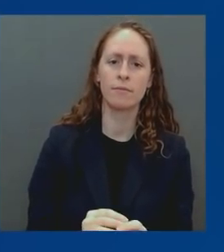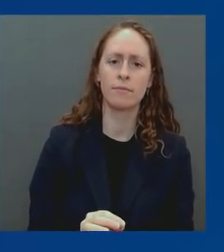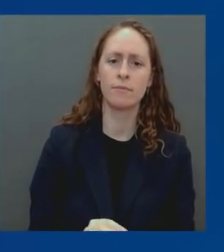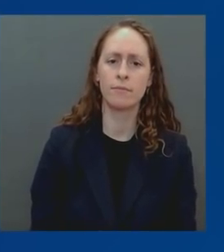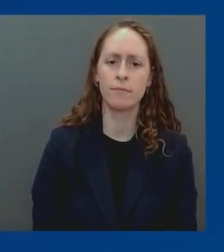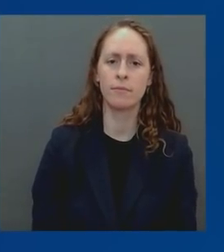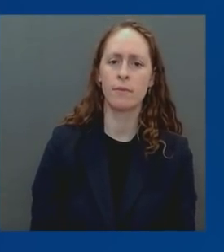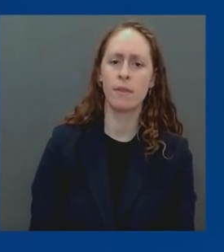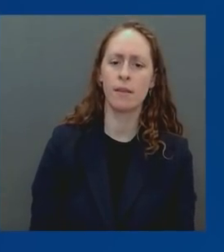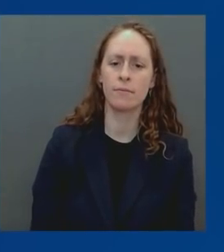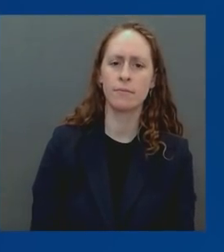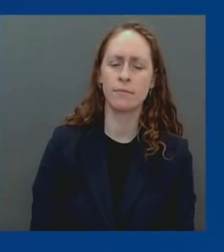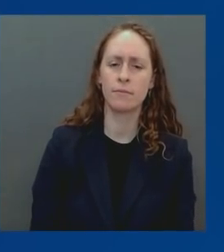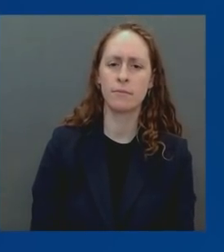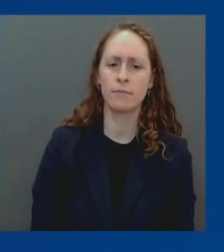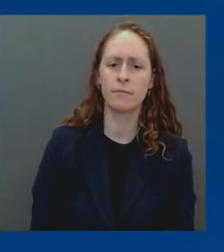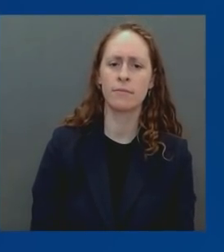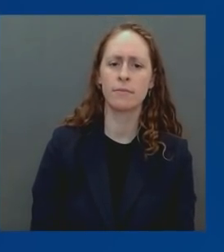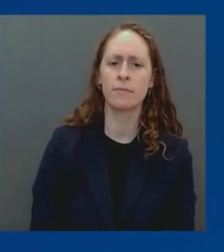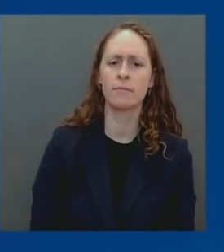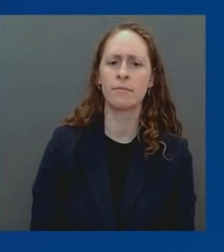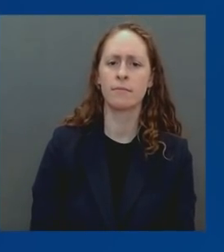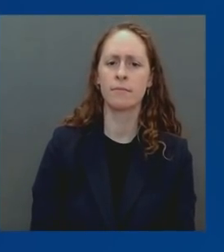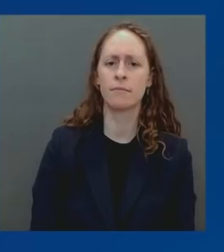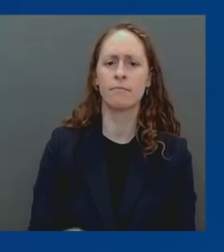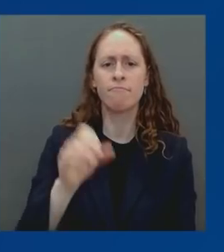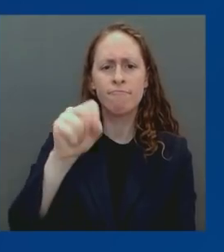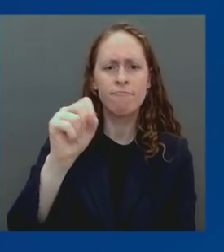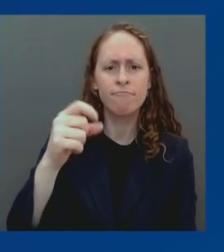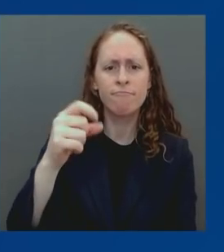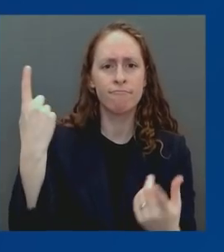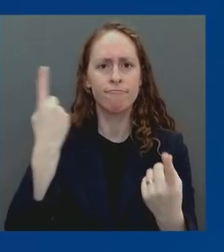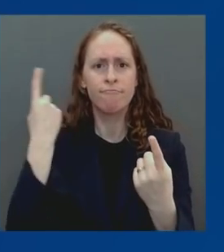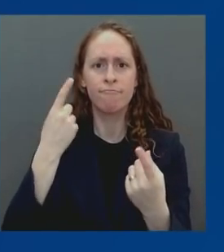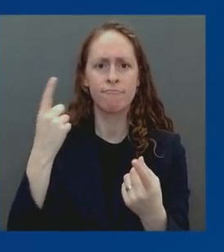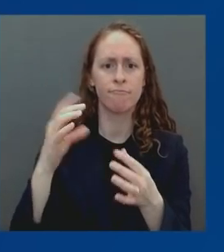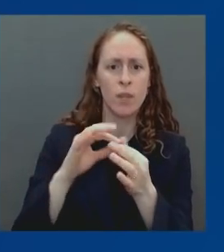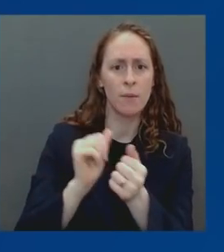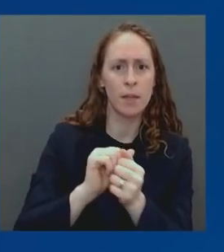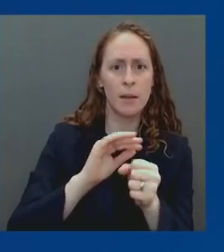You know, very briefly, Jeannie, it is really founded on what we've been talking about for some time now,